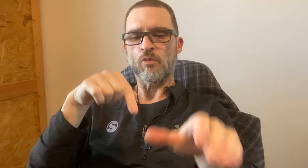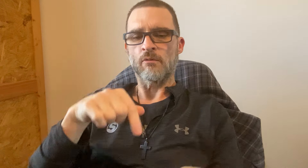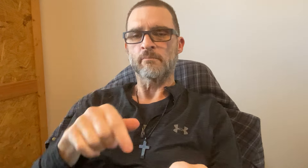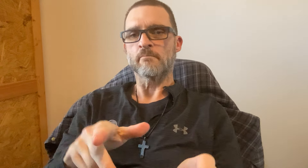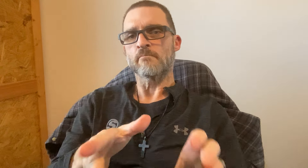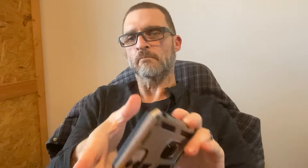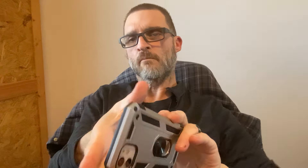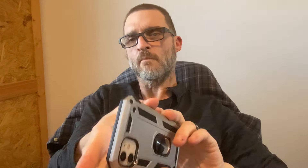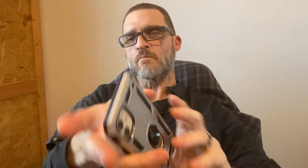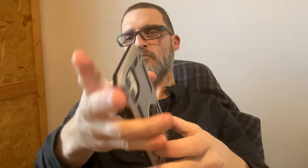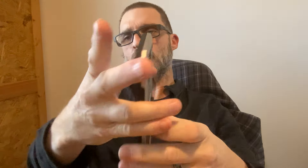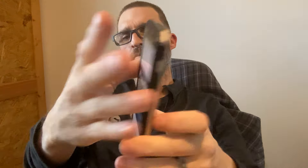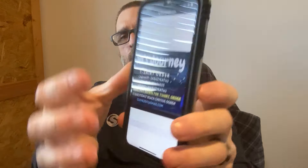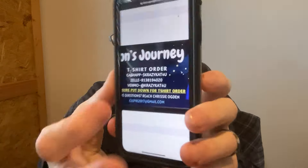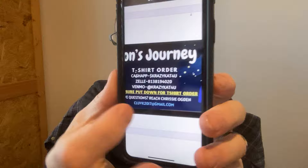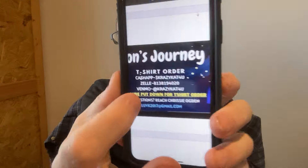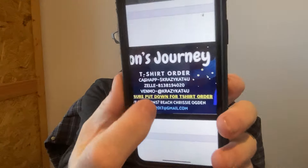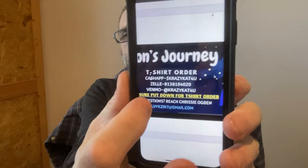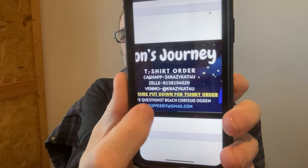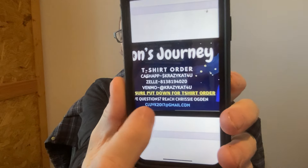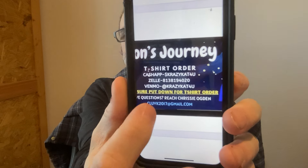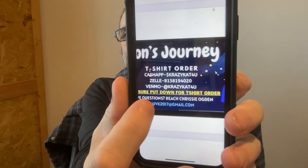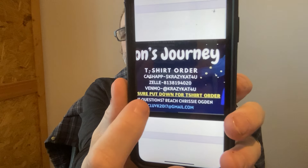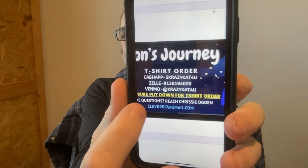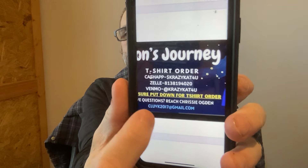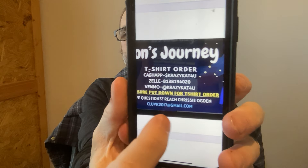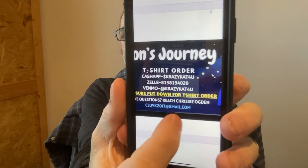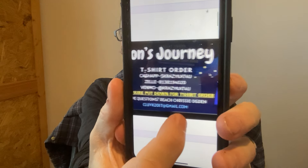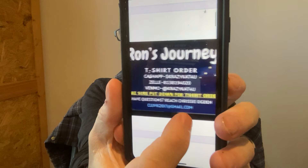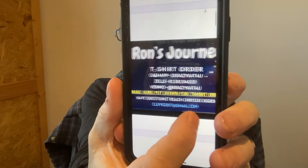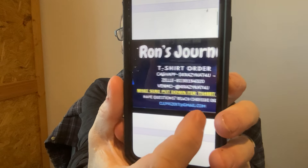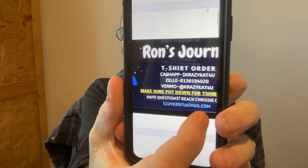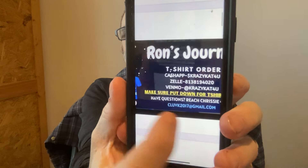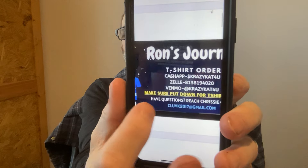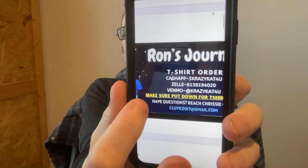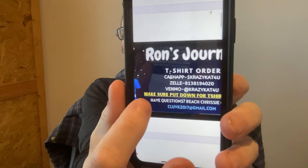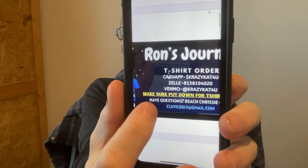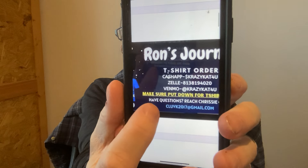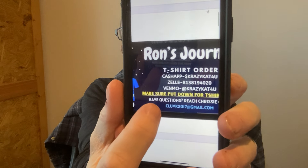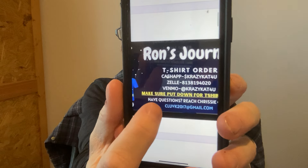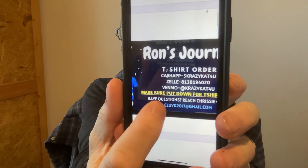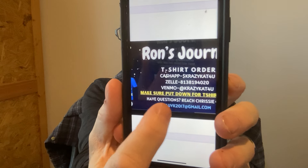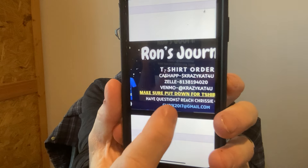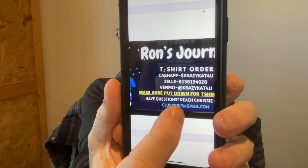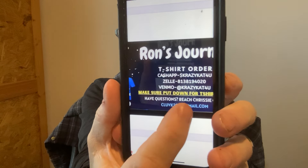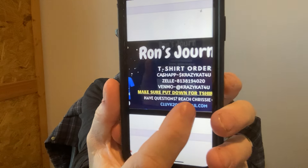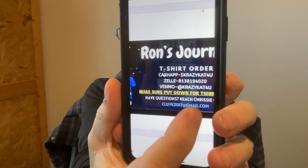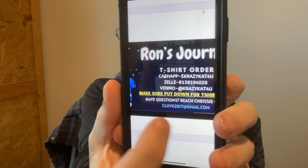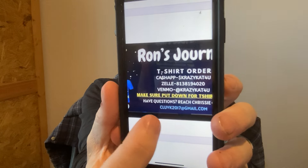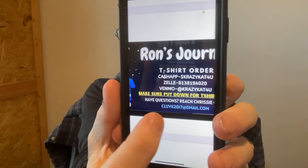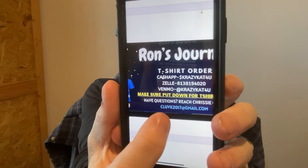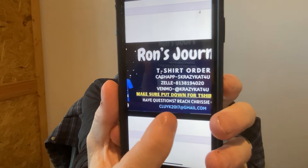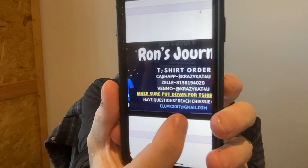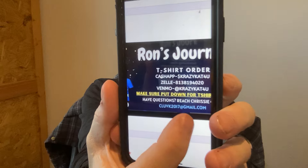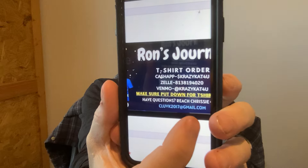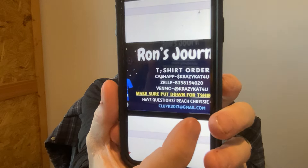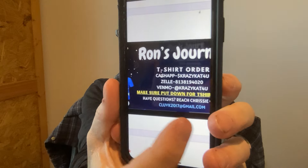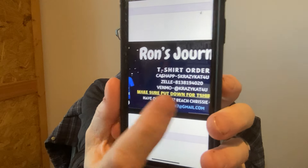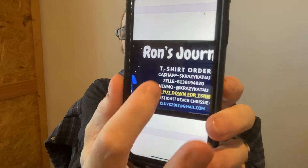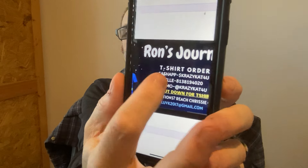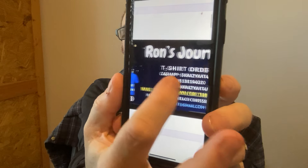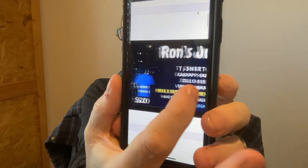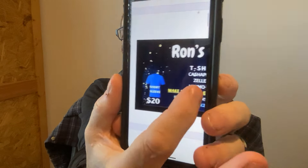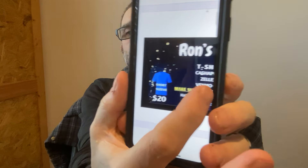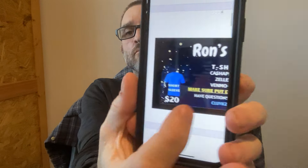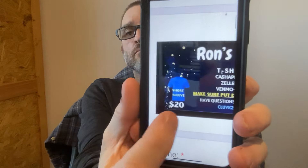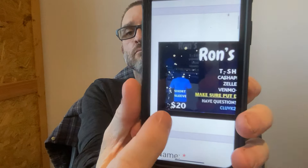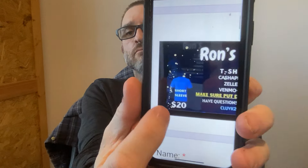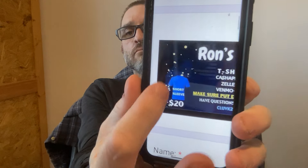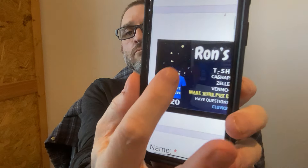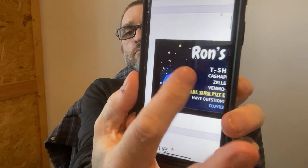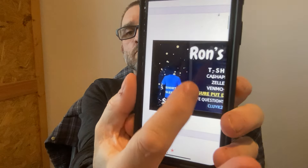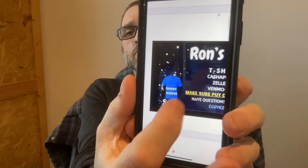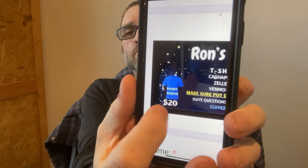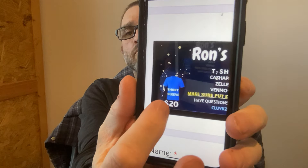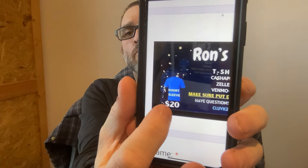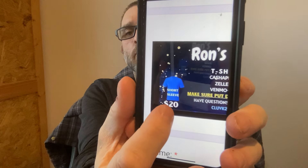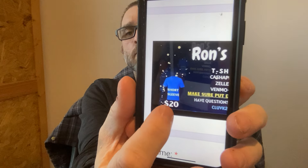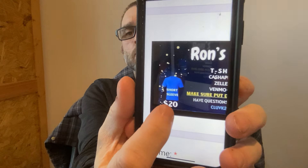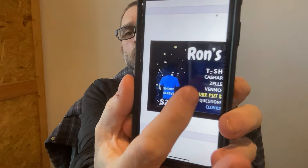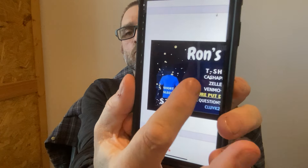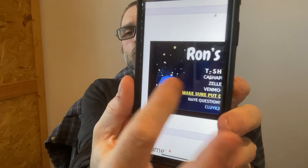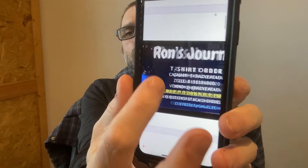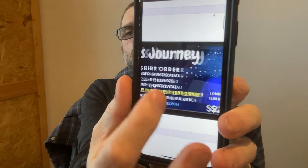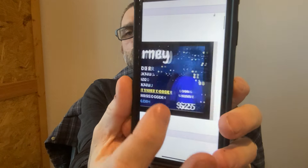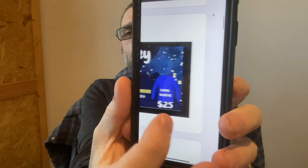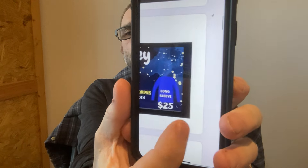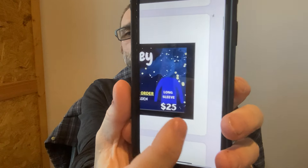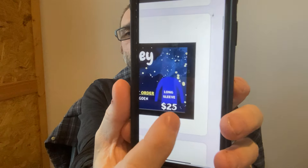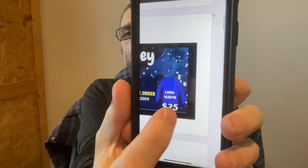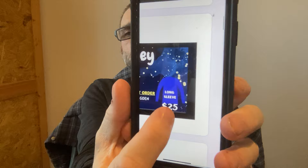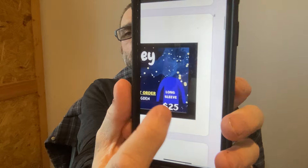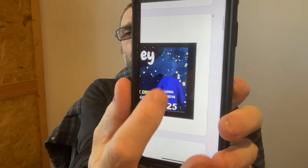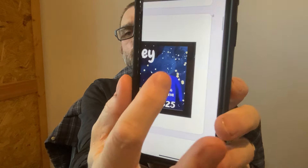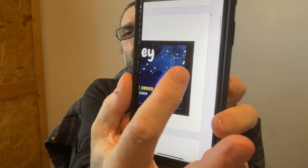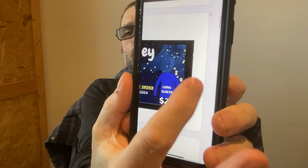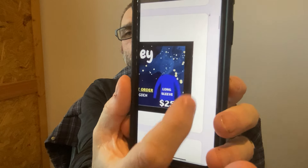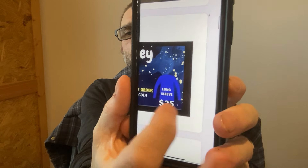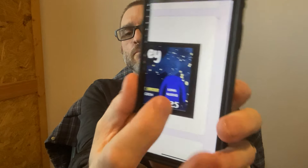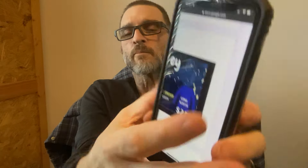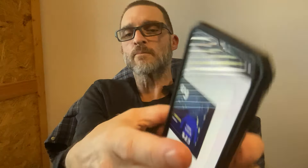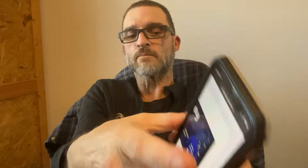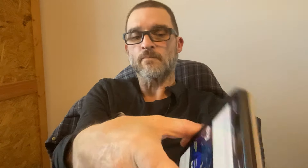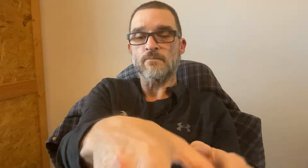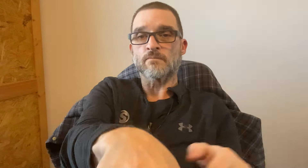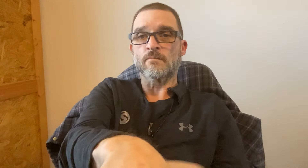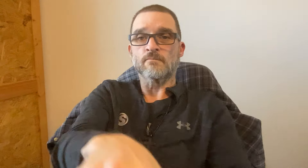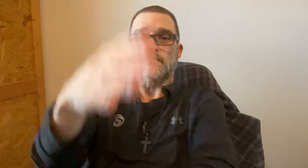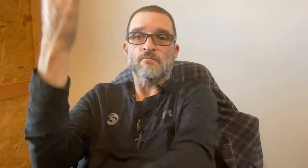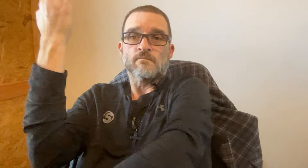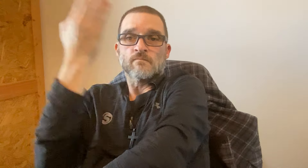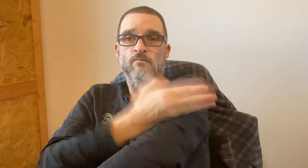There's her email address in the form.